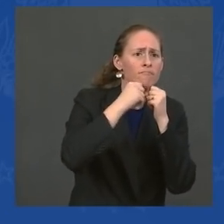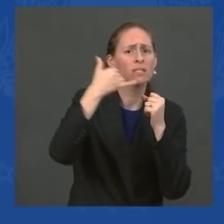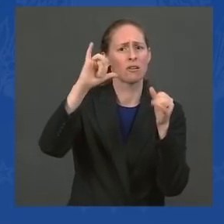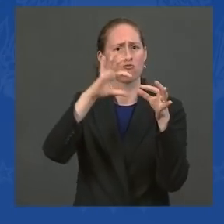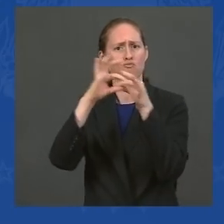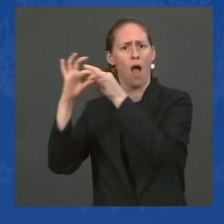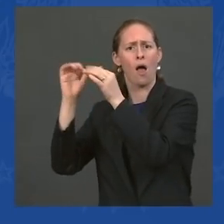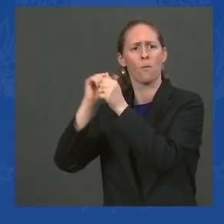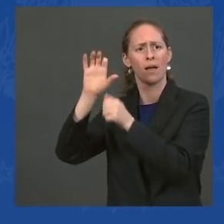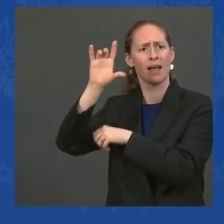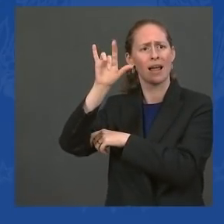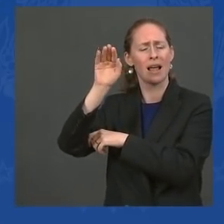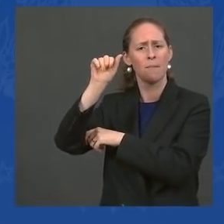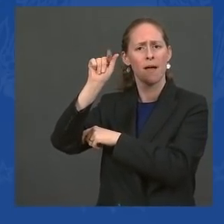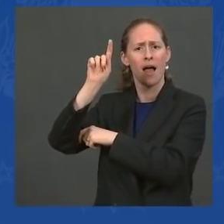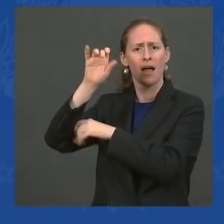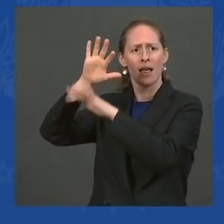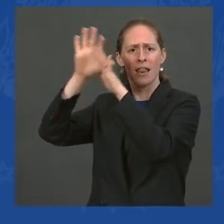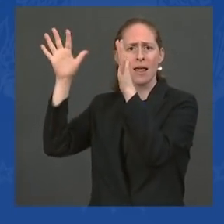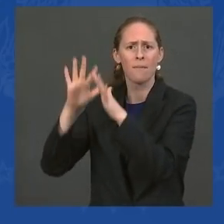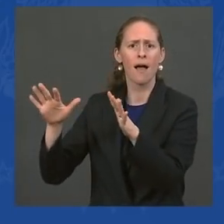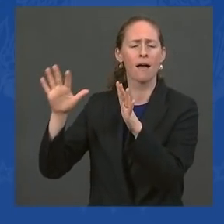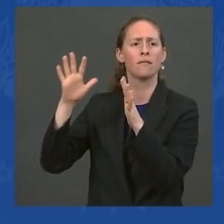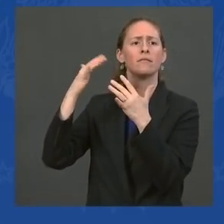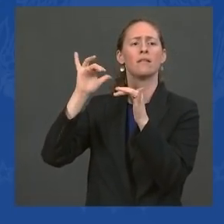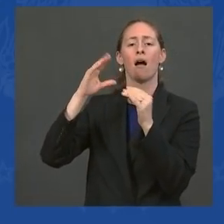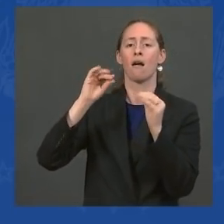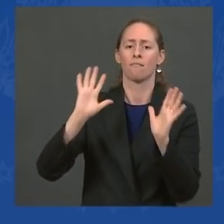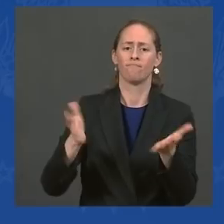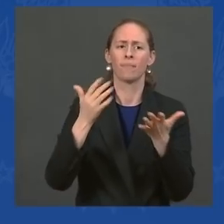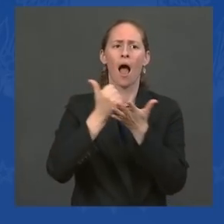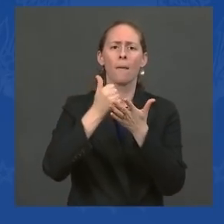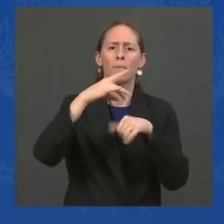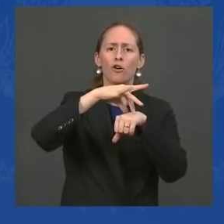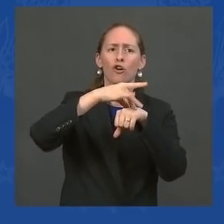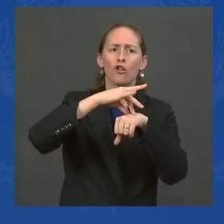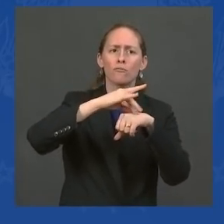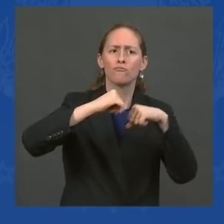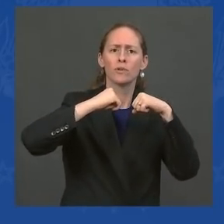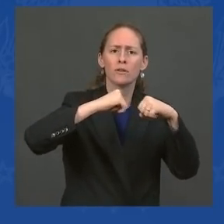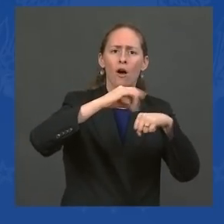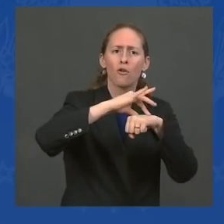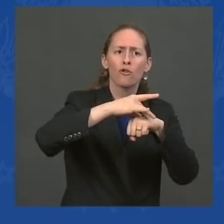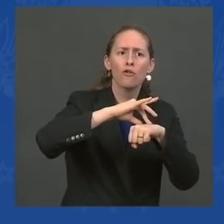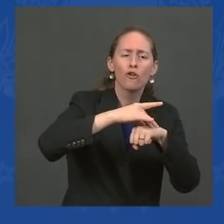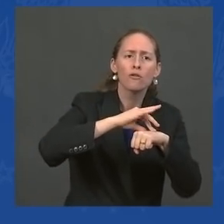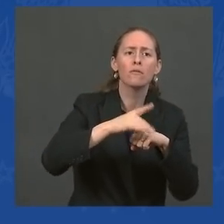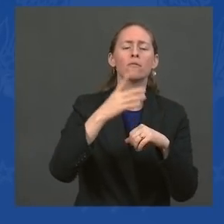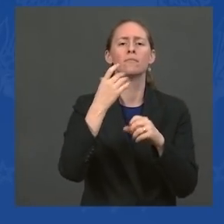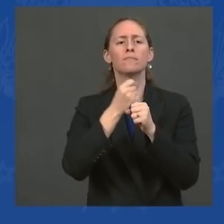we strengthen the power of our soils, our grasses, and our trees to trap carbon pollution,